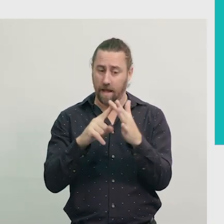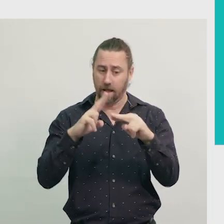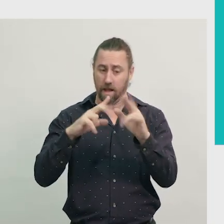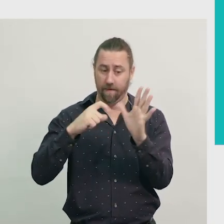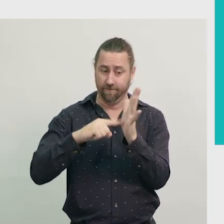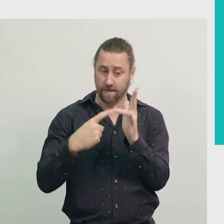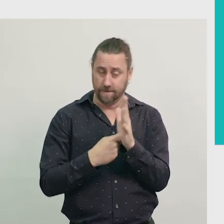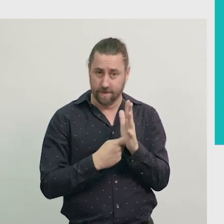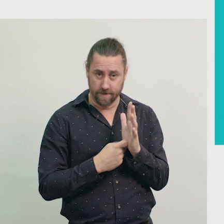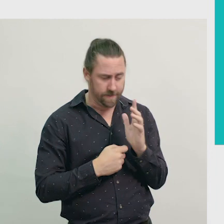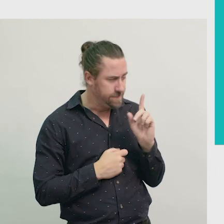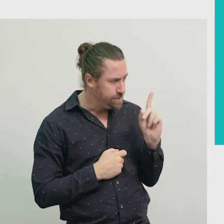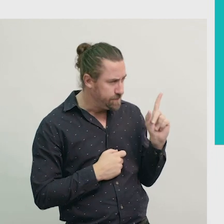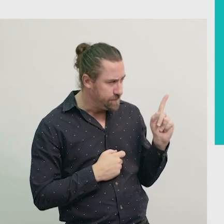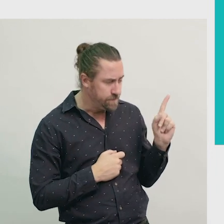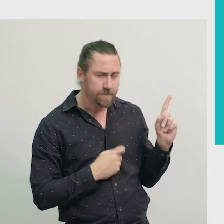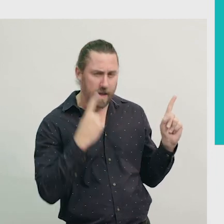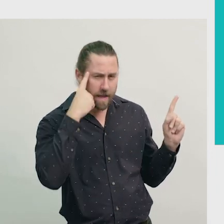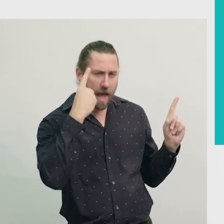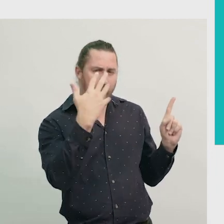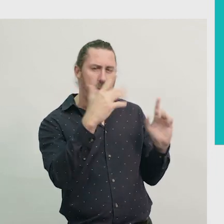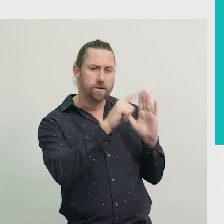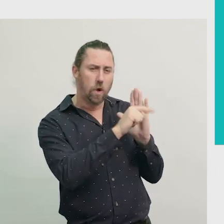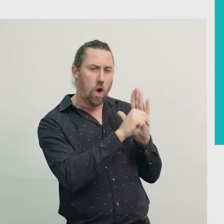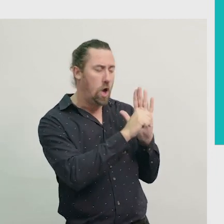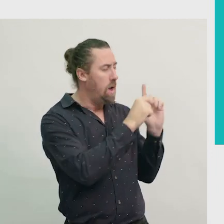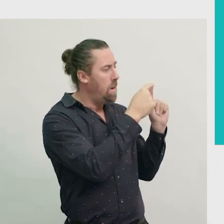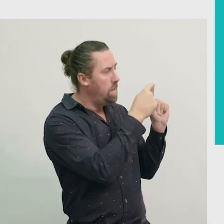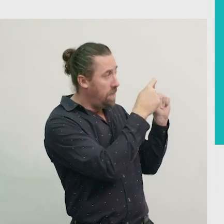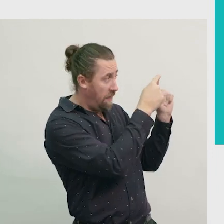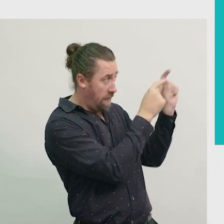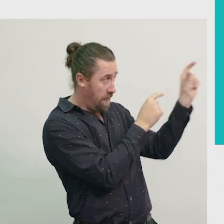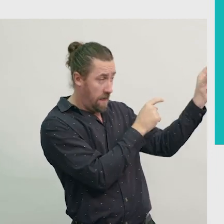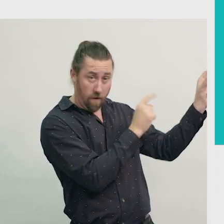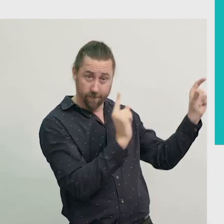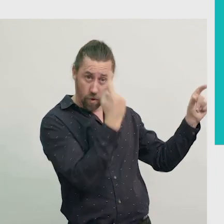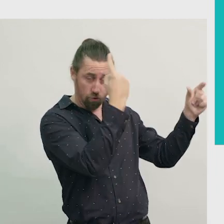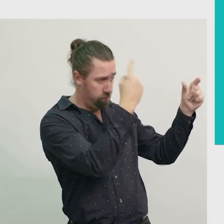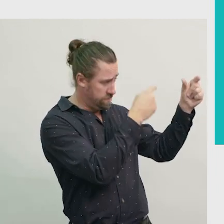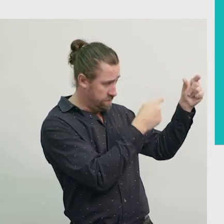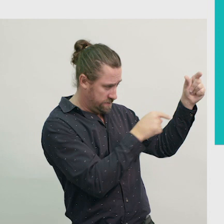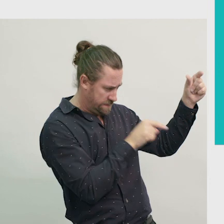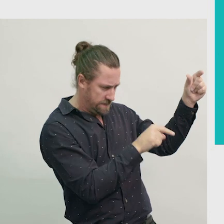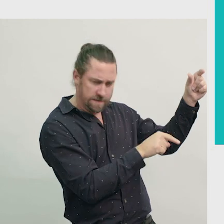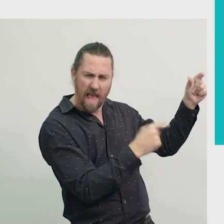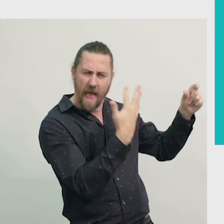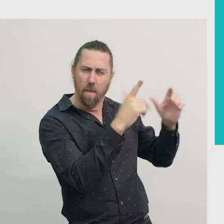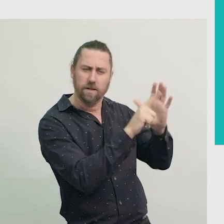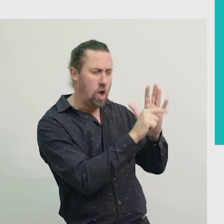we ask ourselves, how many times do we multiply the length of the original shape, to get the length of the new shape?